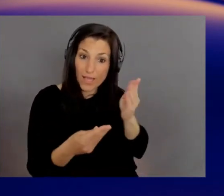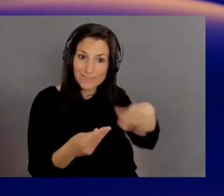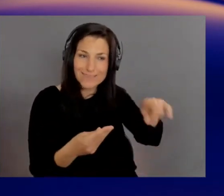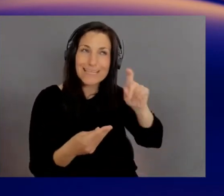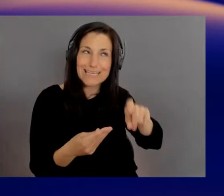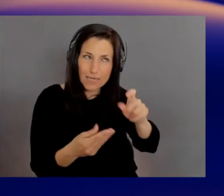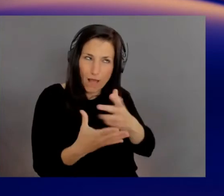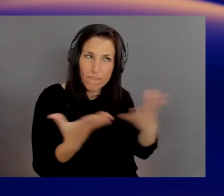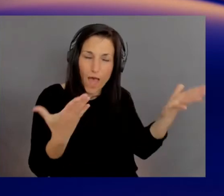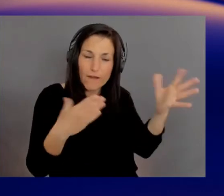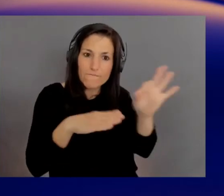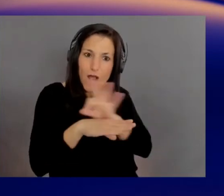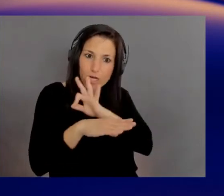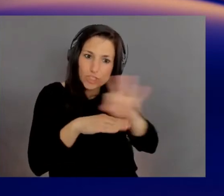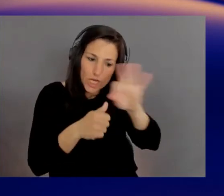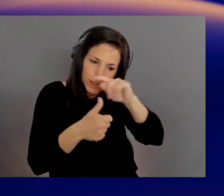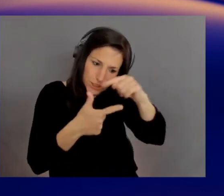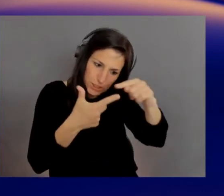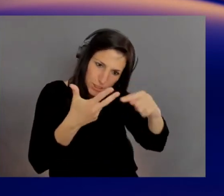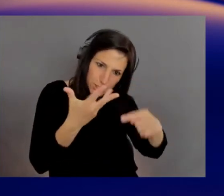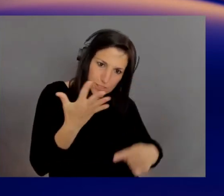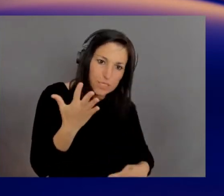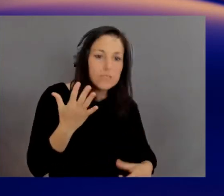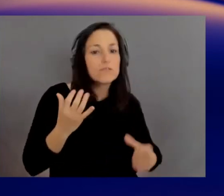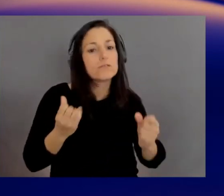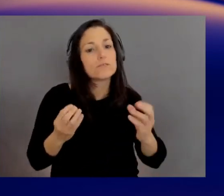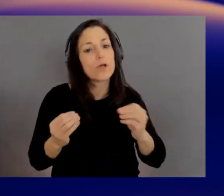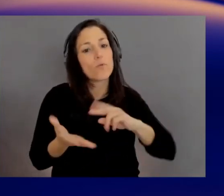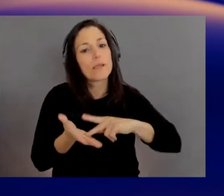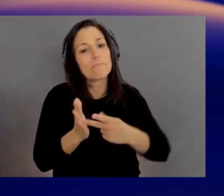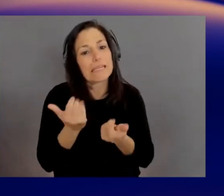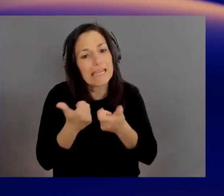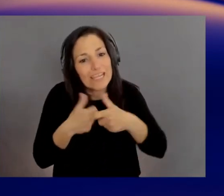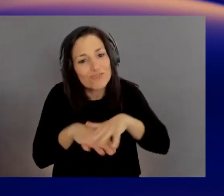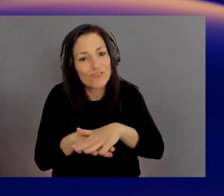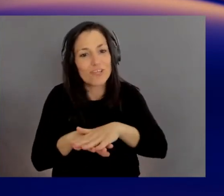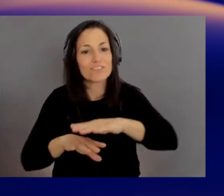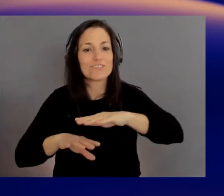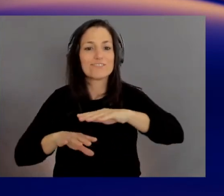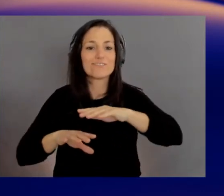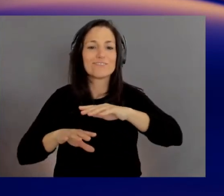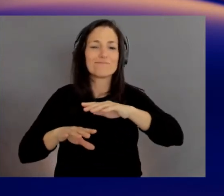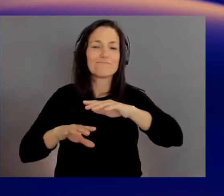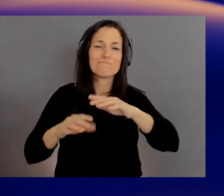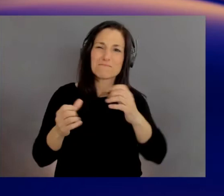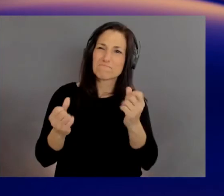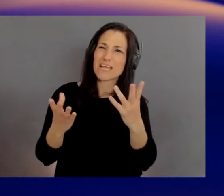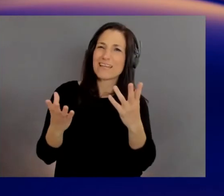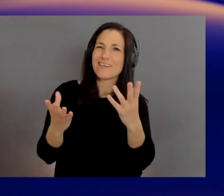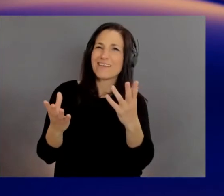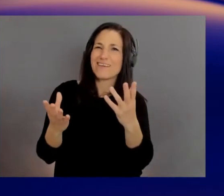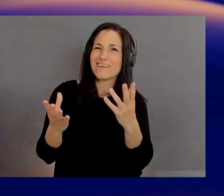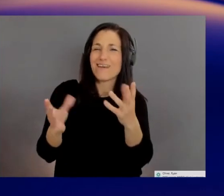So, you know you're talking about integrations with a lot of the common, you know tooling that you would need as a data scientist